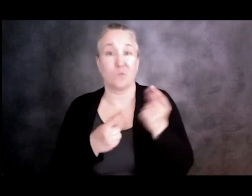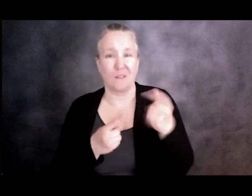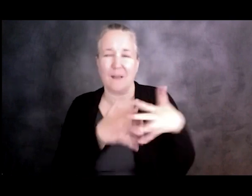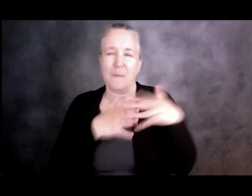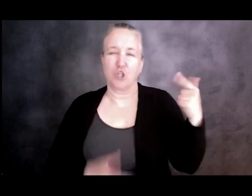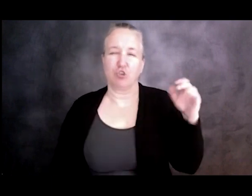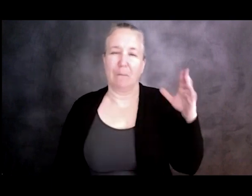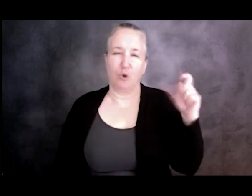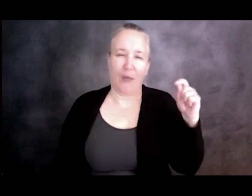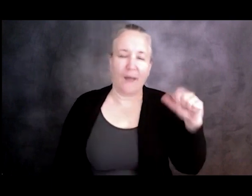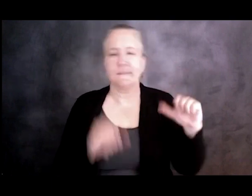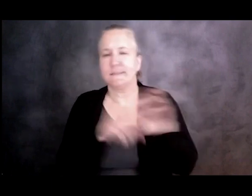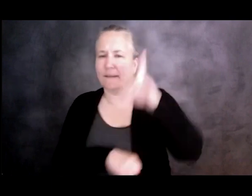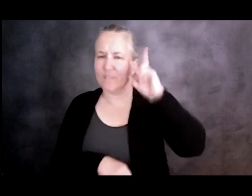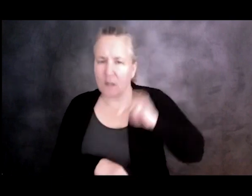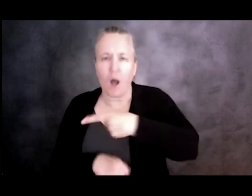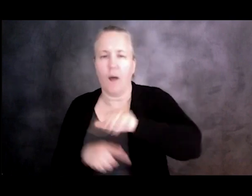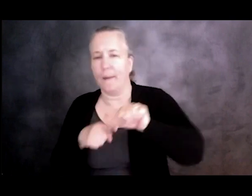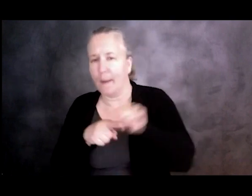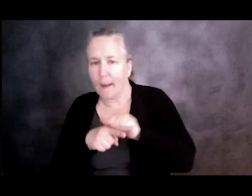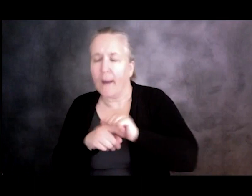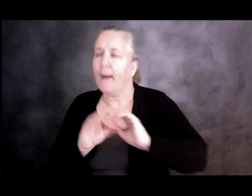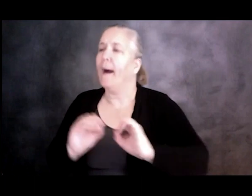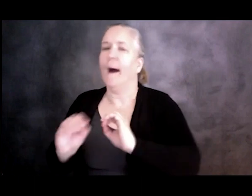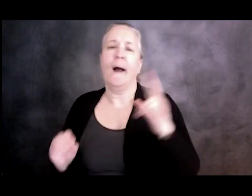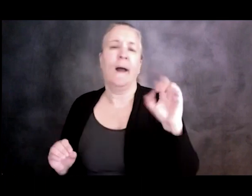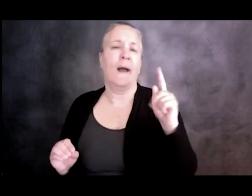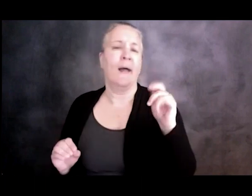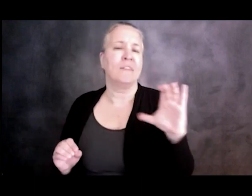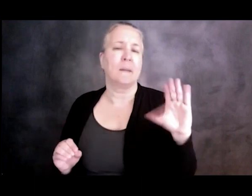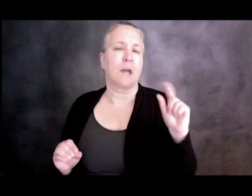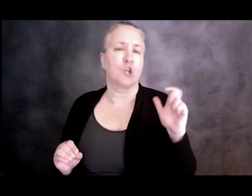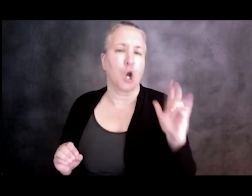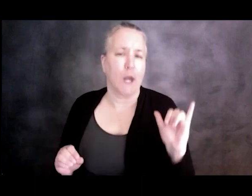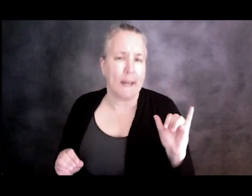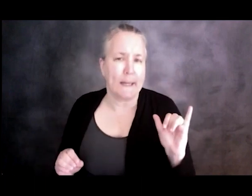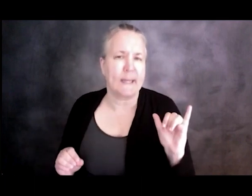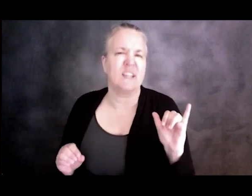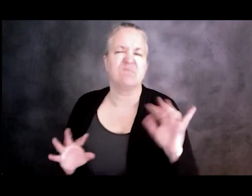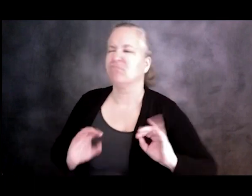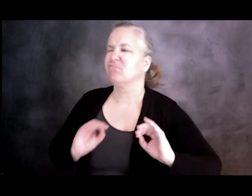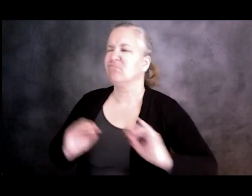are sent to Vietnam to train the so-called ethnic minorities or the so-called Montagnards to defend themselves